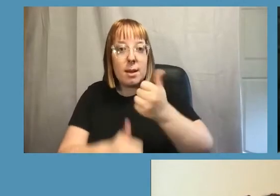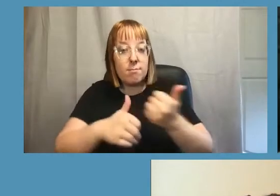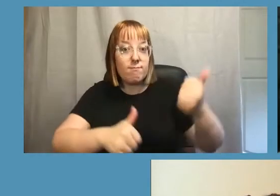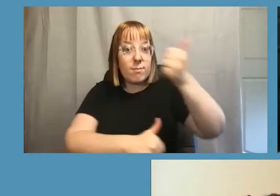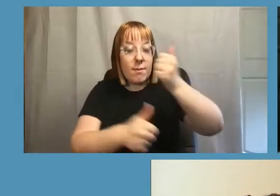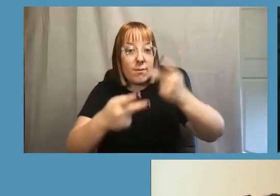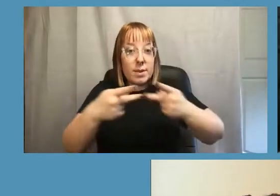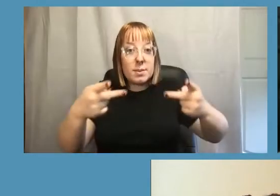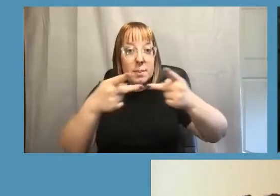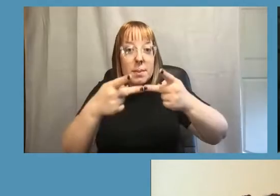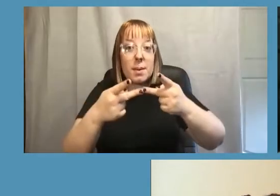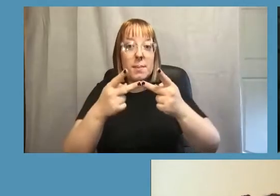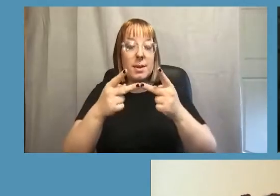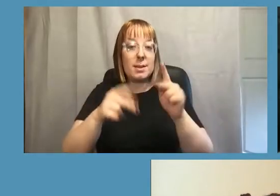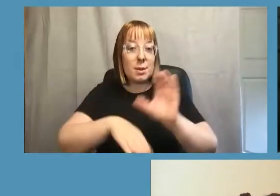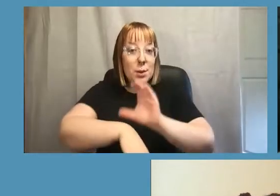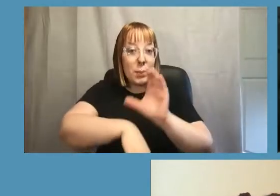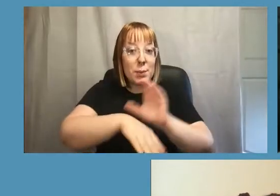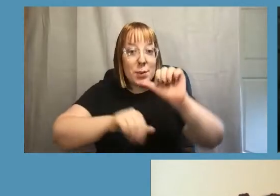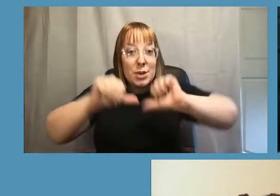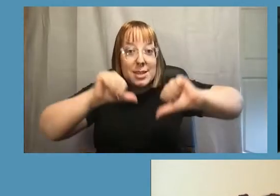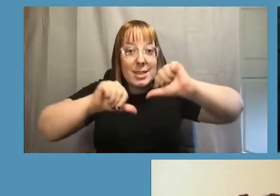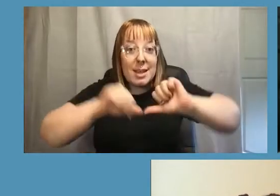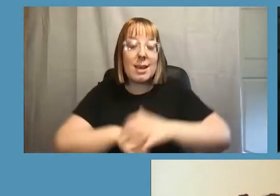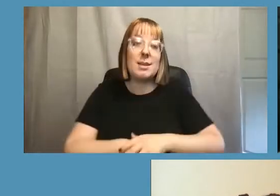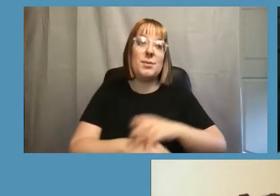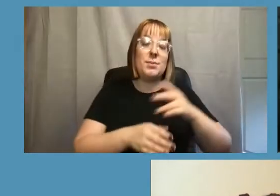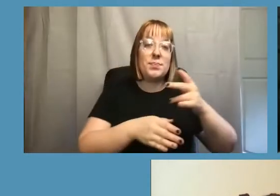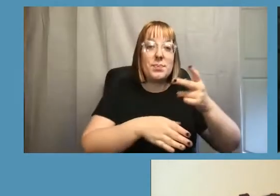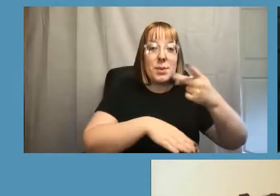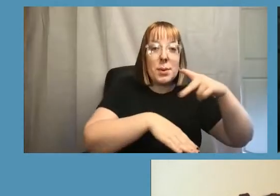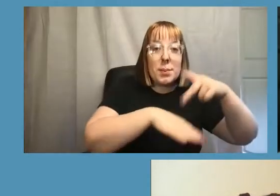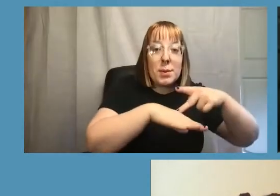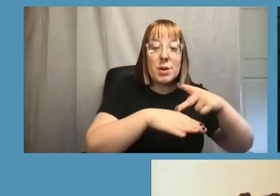computer science principles with high school students who majored in the arts